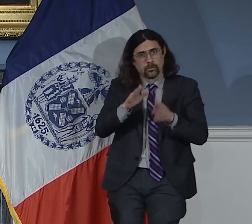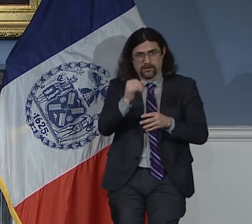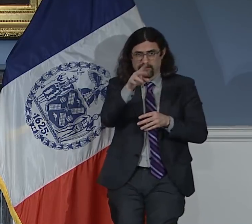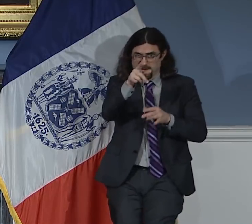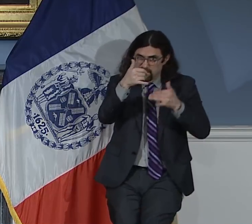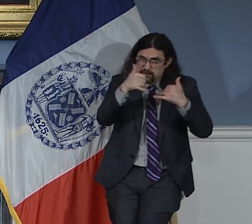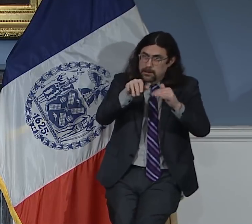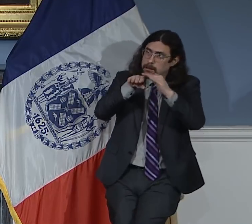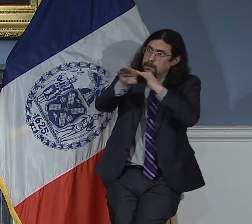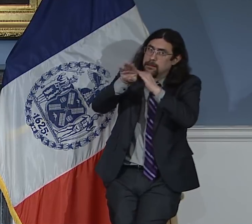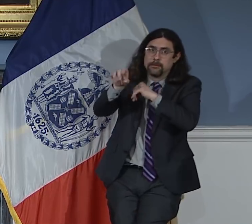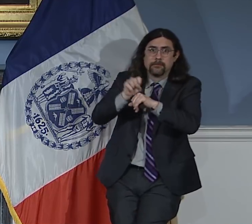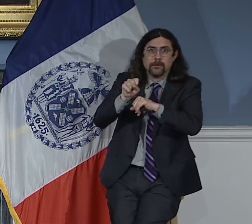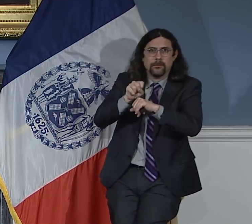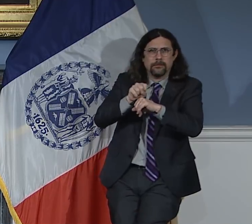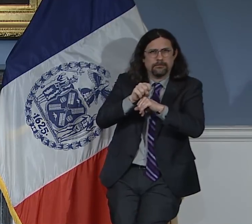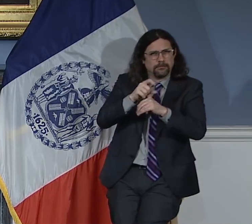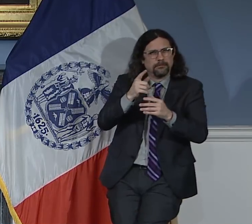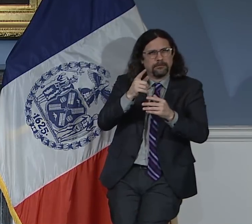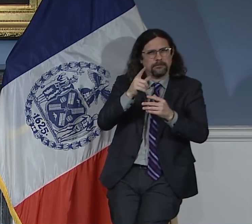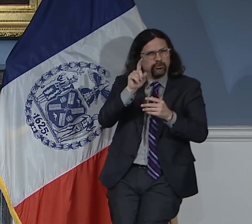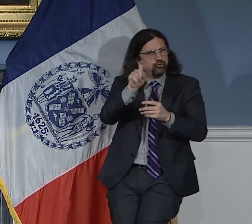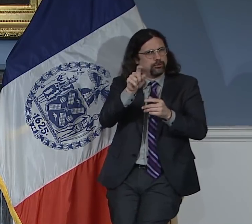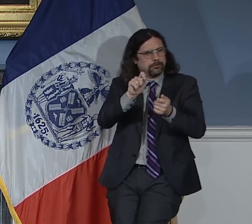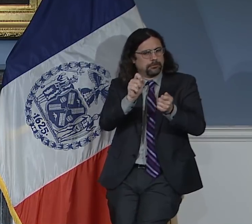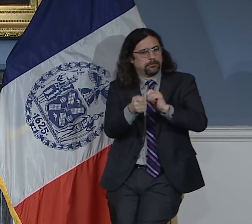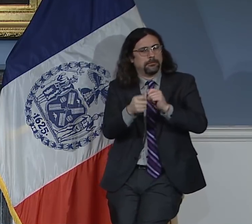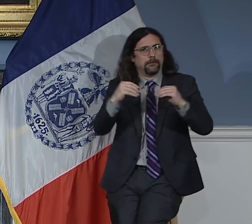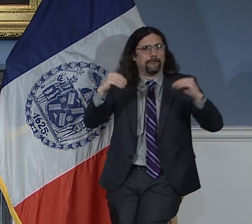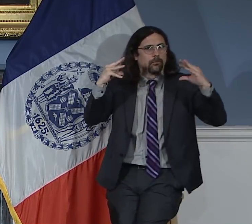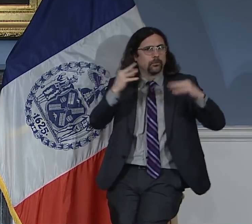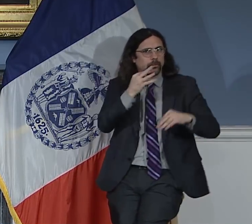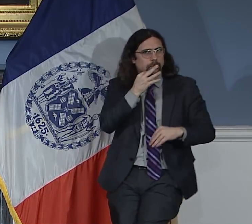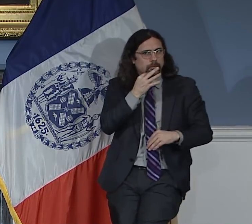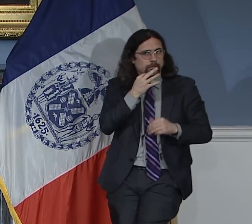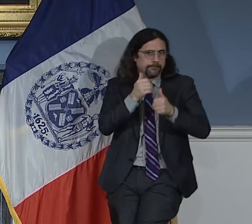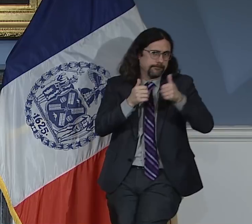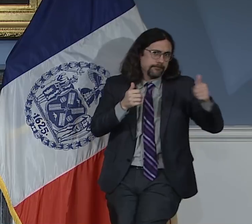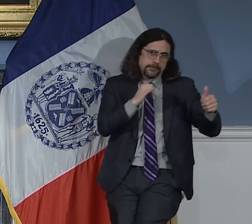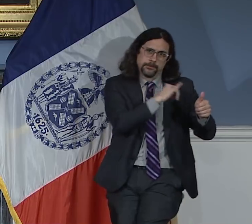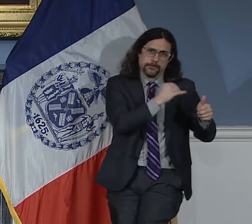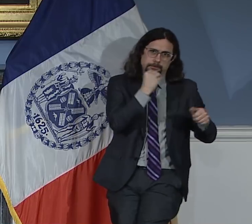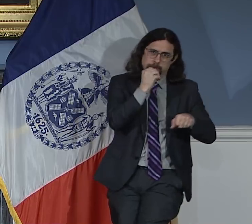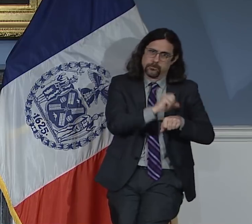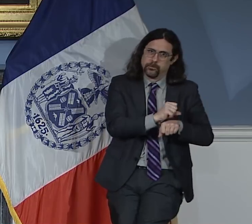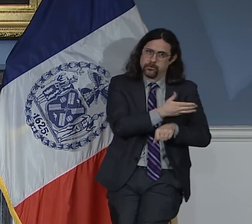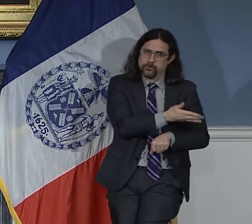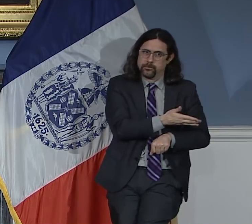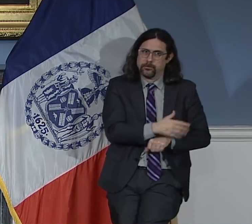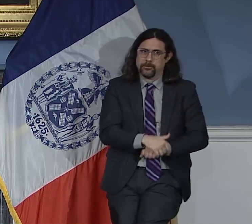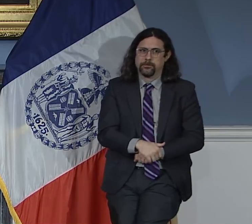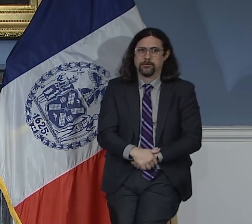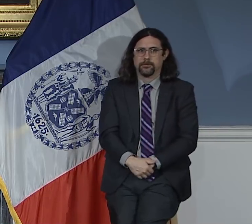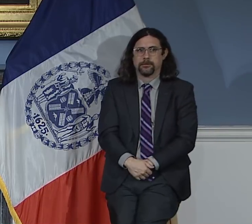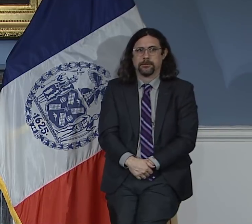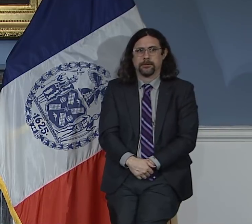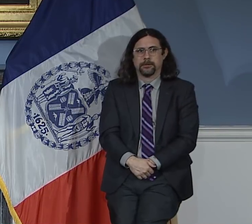STILL HAS TO GO TO A WORK SITE AND IS NOT AN ESSENTIAL EMPLOYEE, PLEASE, IF YOUA HVE AN IADE HWO Y OU COULD TELECOMMUTE